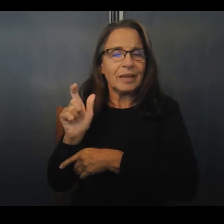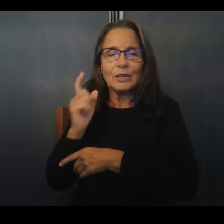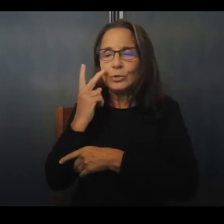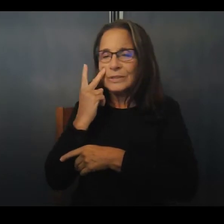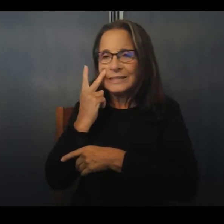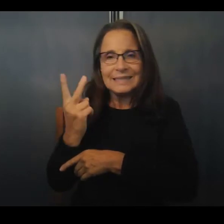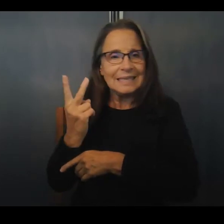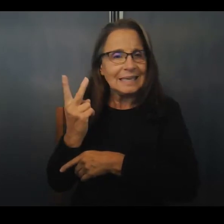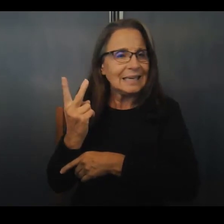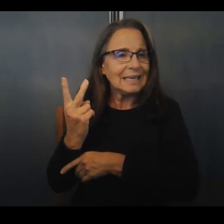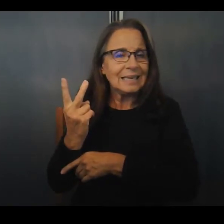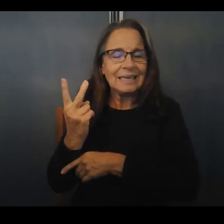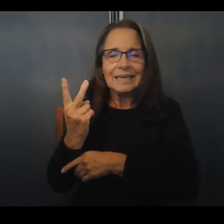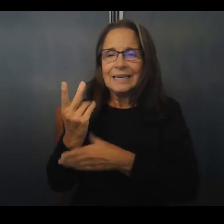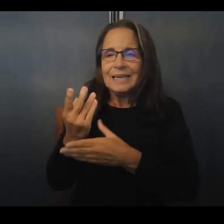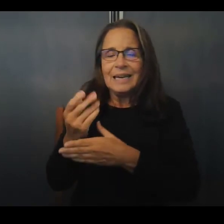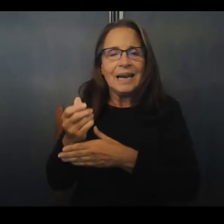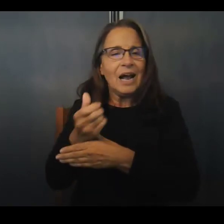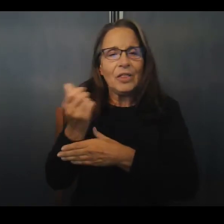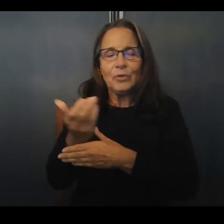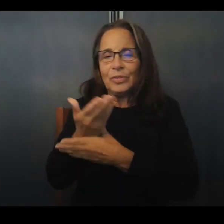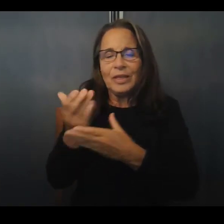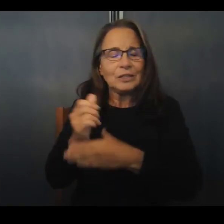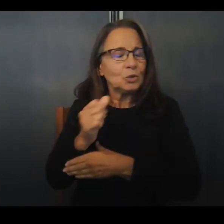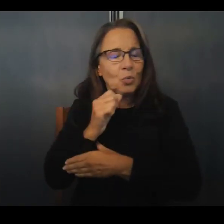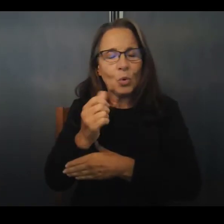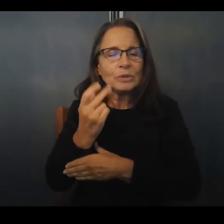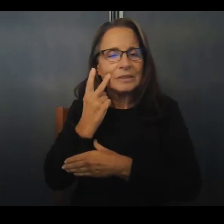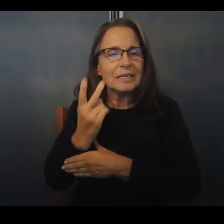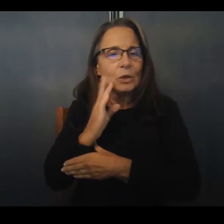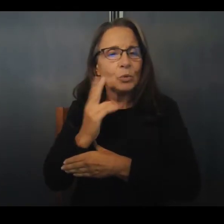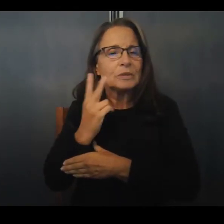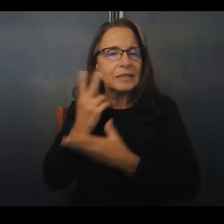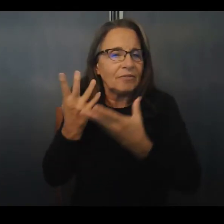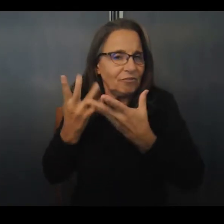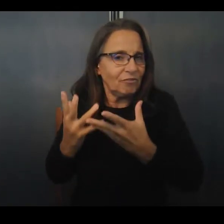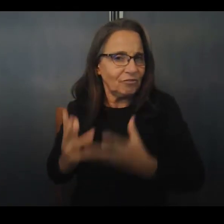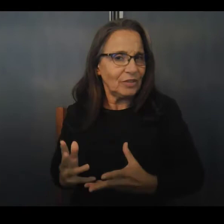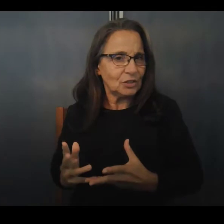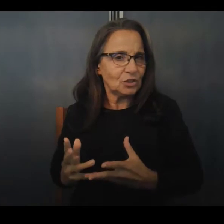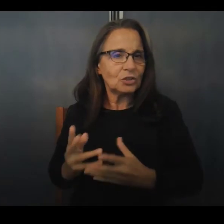to be graded or has not come due yet so I can see a couple of things right away from the screen